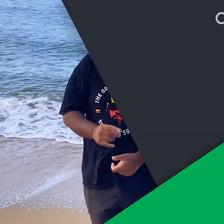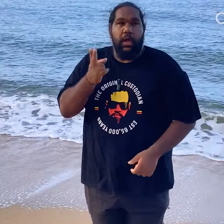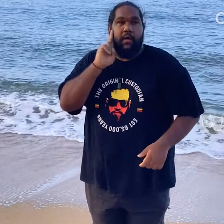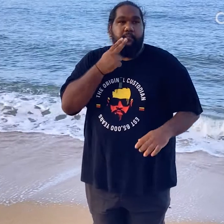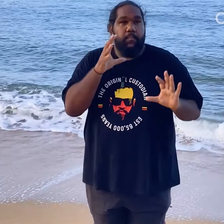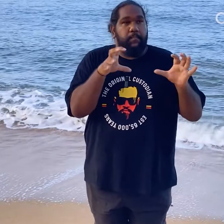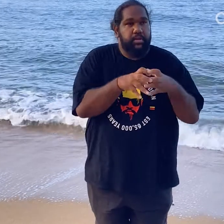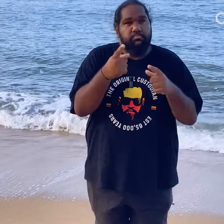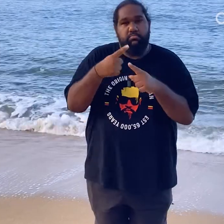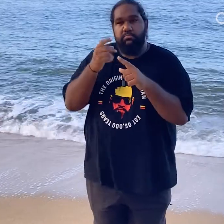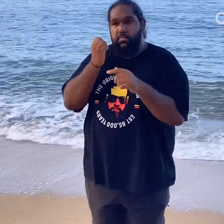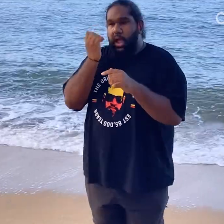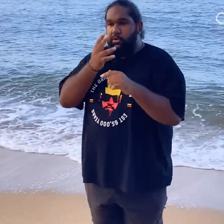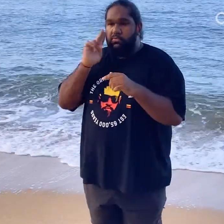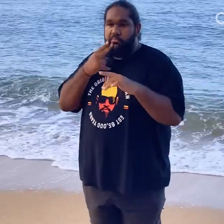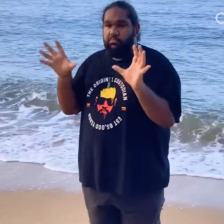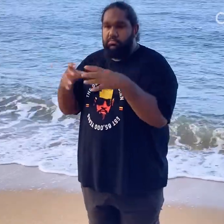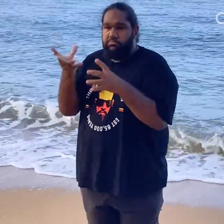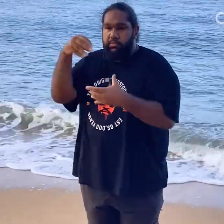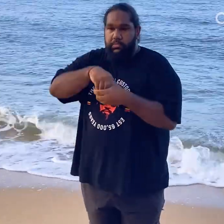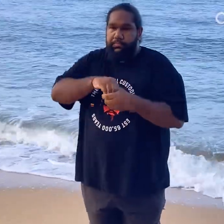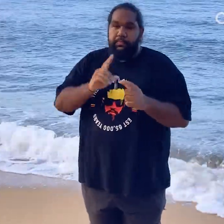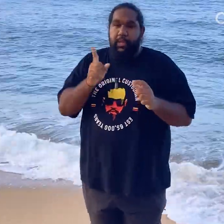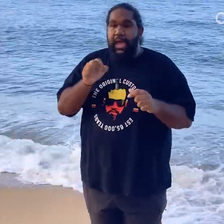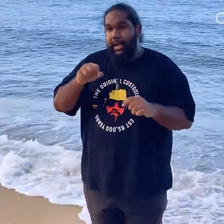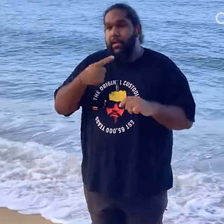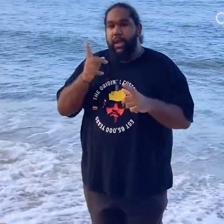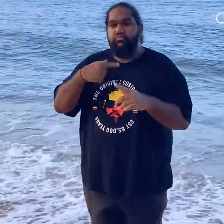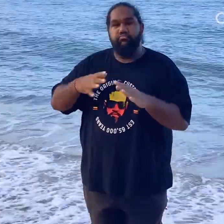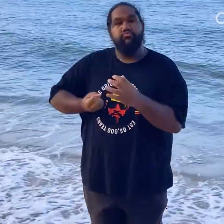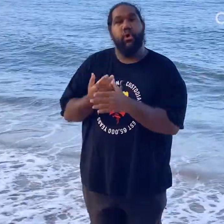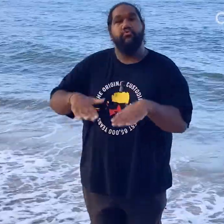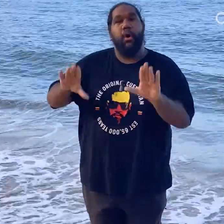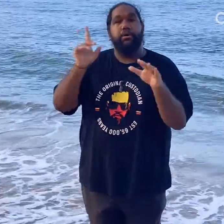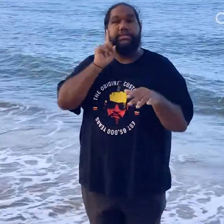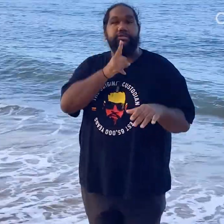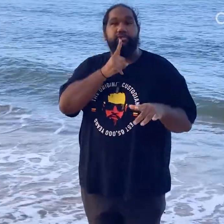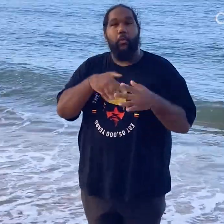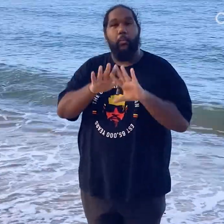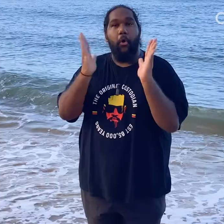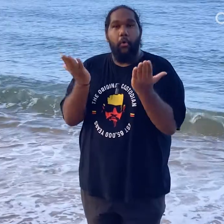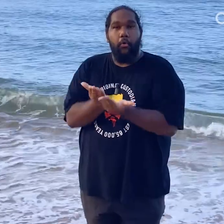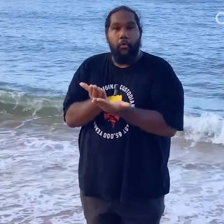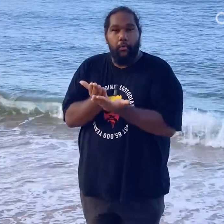I am part of the Deaf community and Deaf Indigenous community, but I grew up in the hearing Indigenous community